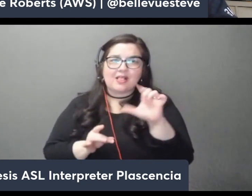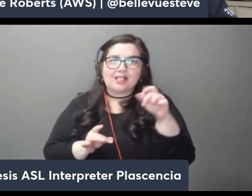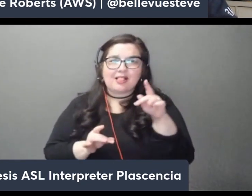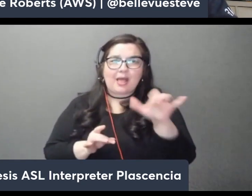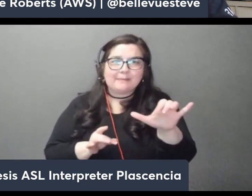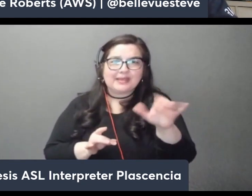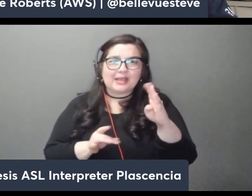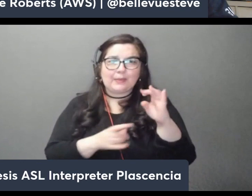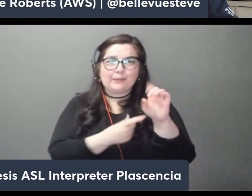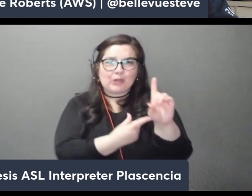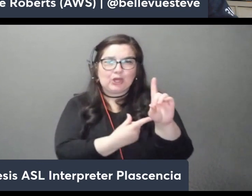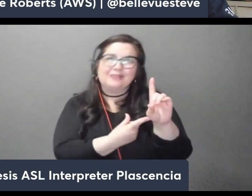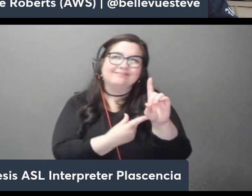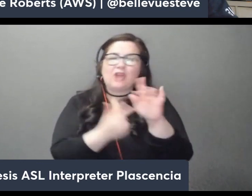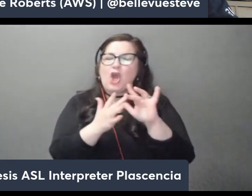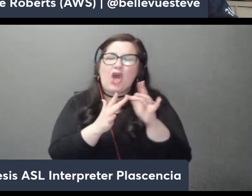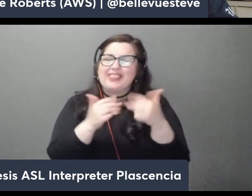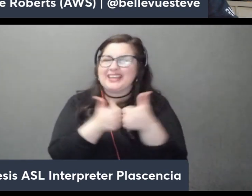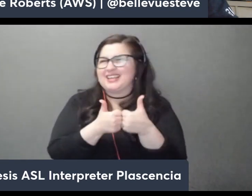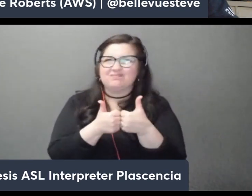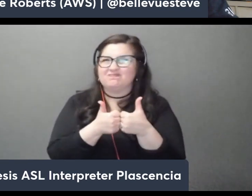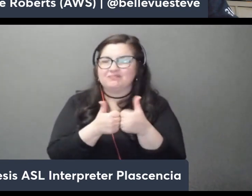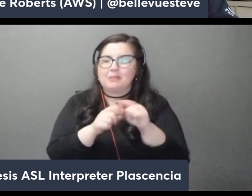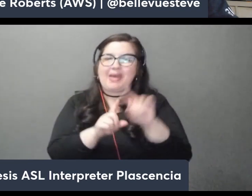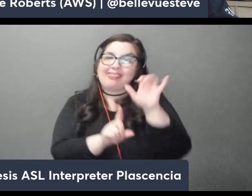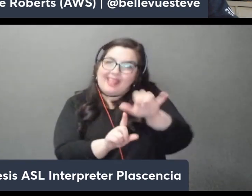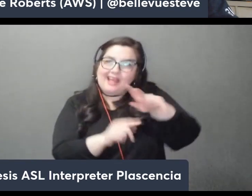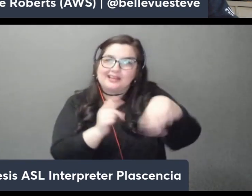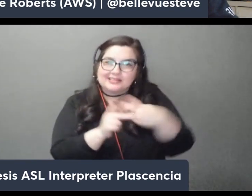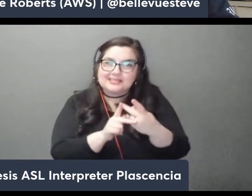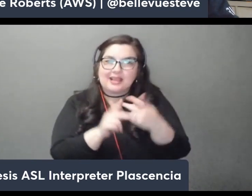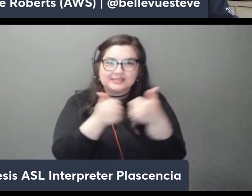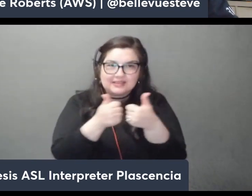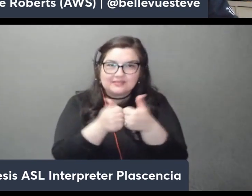but that type of game versus, let's say, Call of Duty,